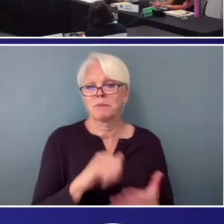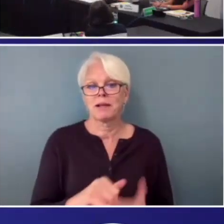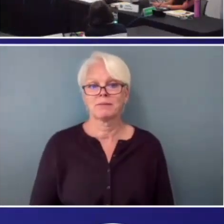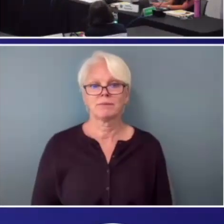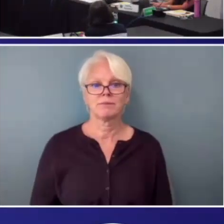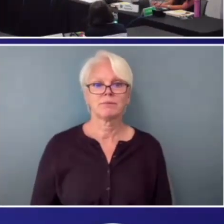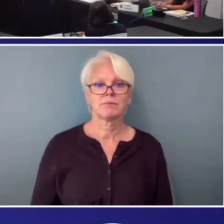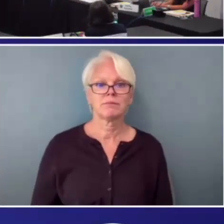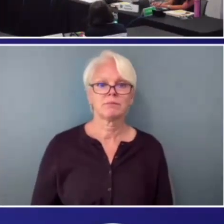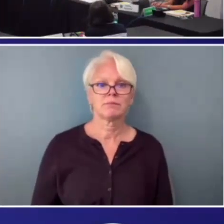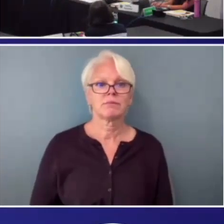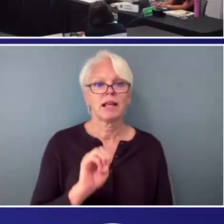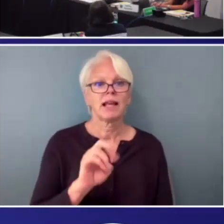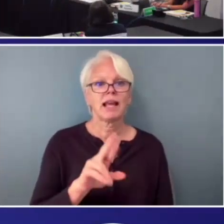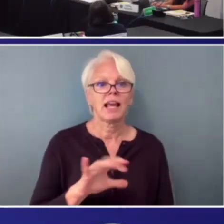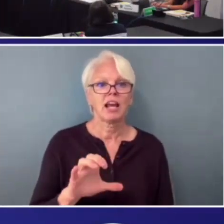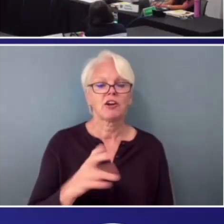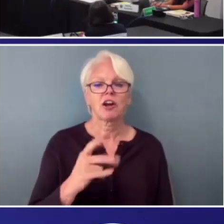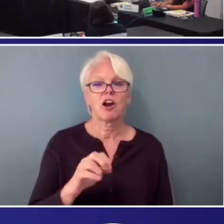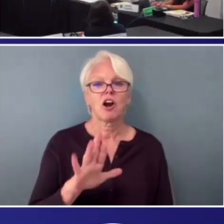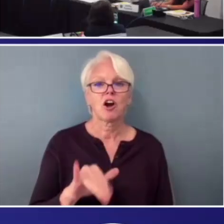Eric Hardy, FSA, do we have an answer?